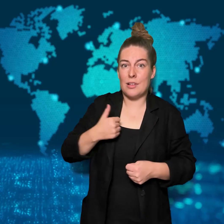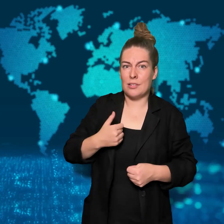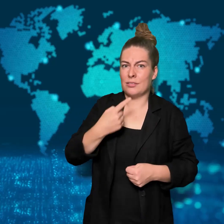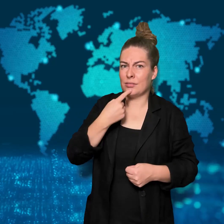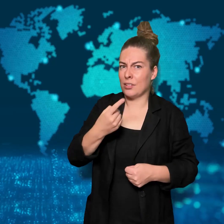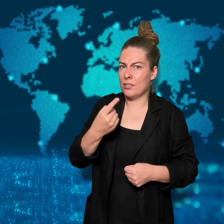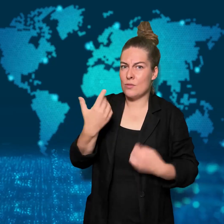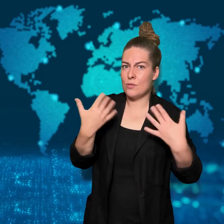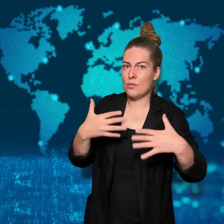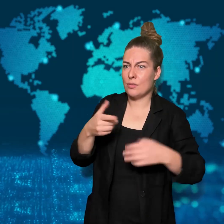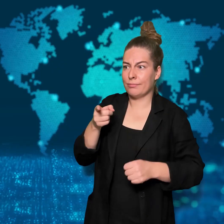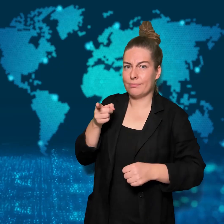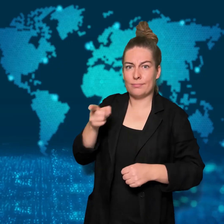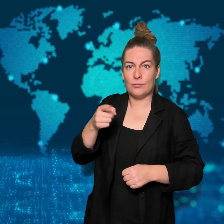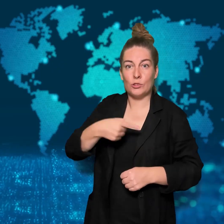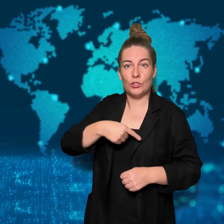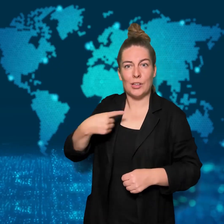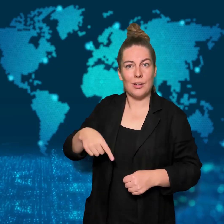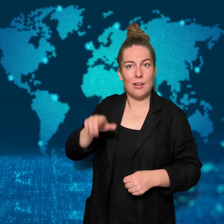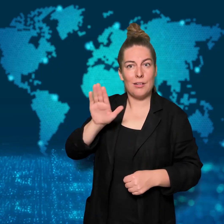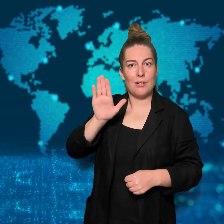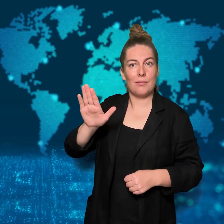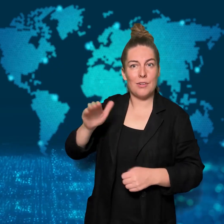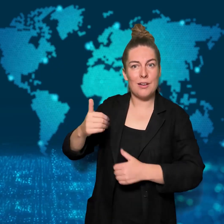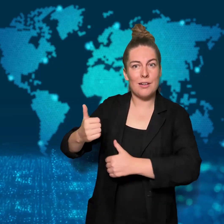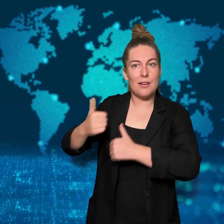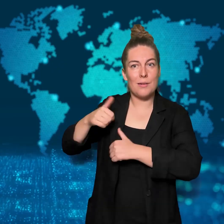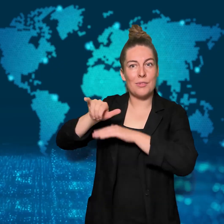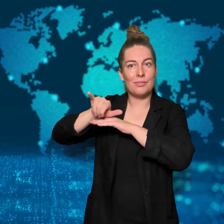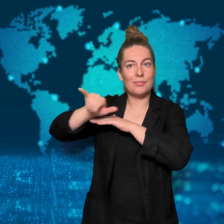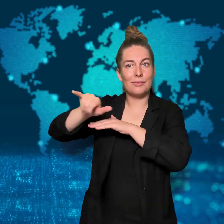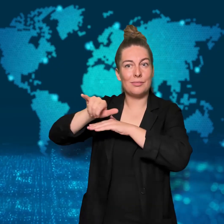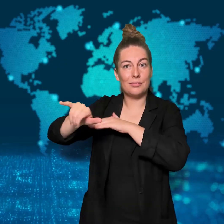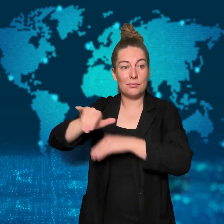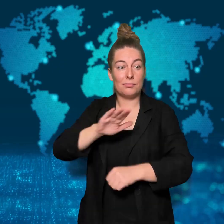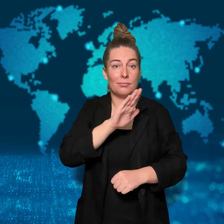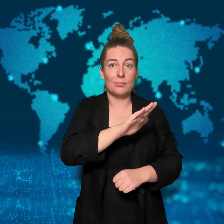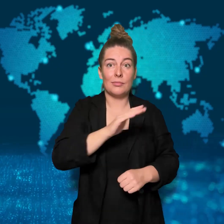Canada is claiming a Chinese warplane fired close to